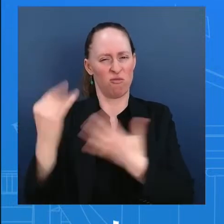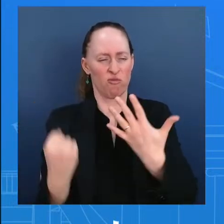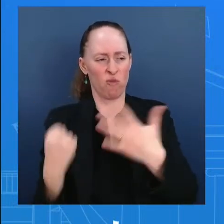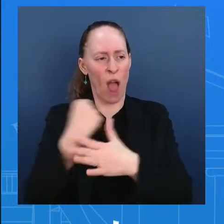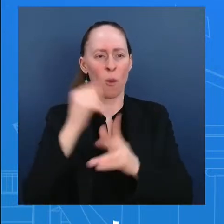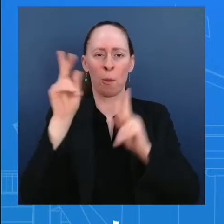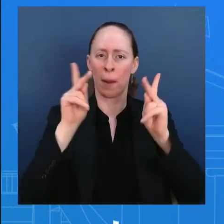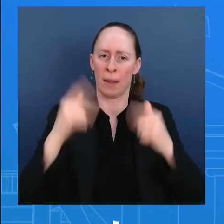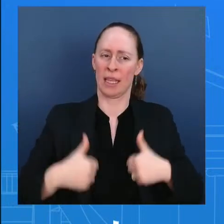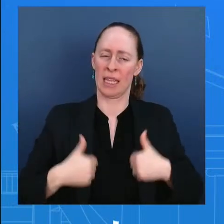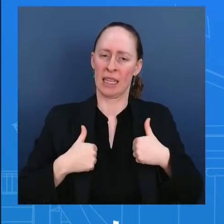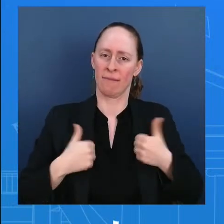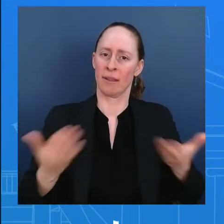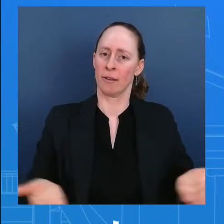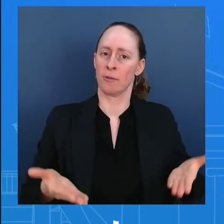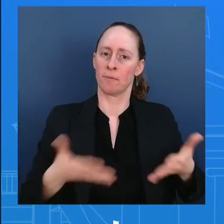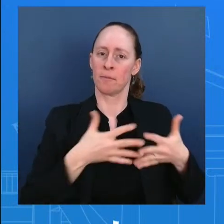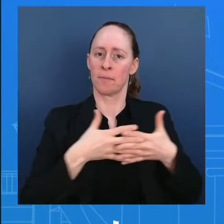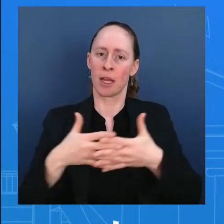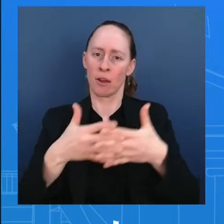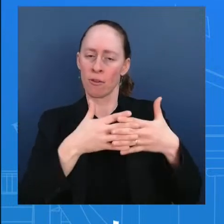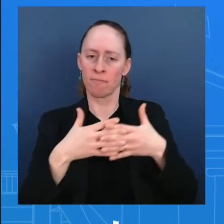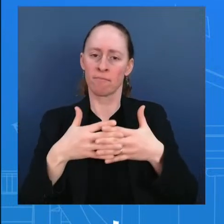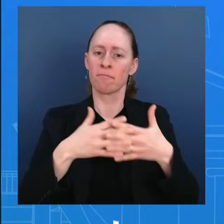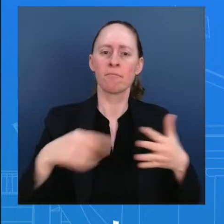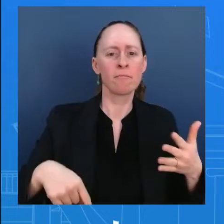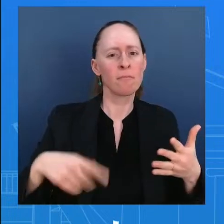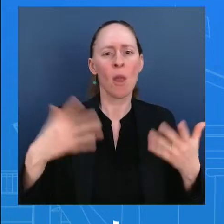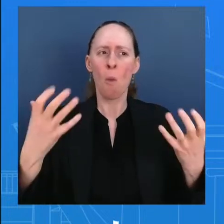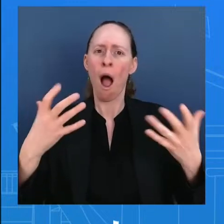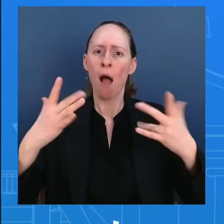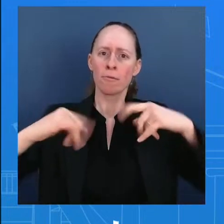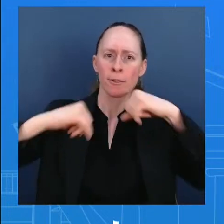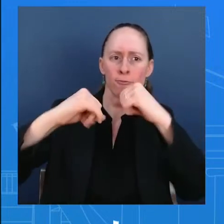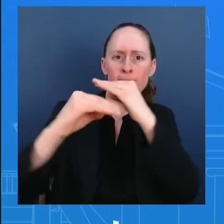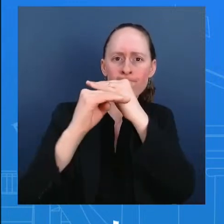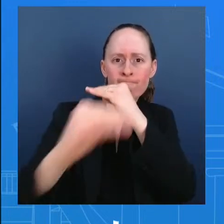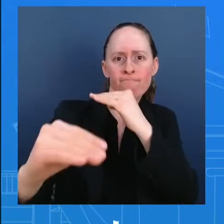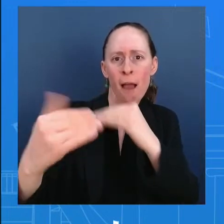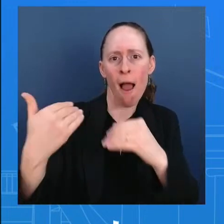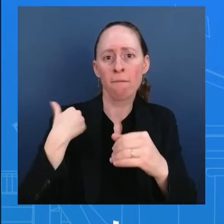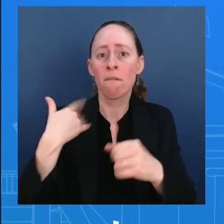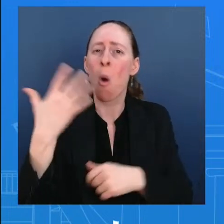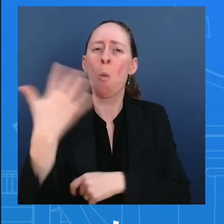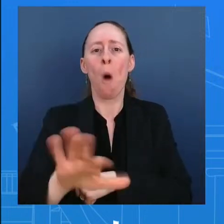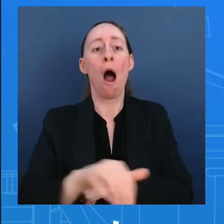but also our supply chain -- our resilient supply chain. so, that’s what the president wanted to focus on.